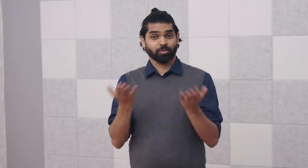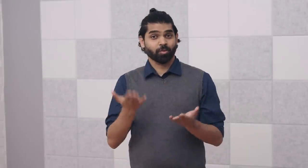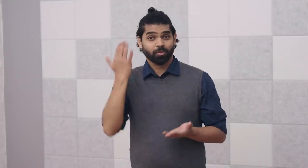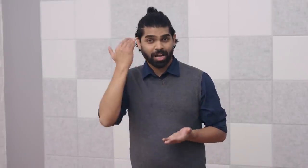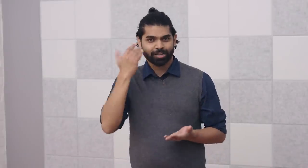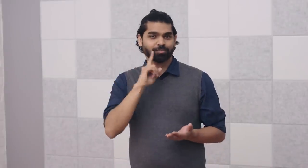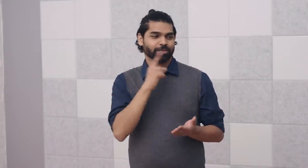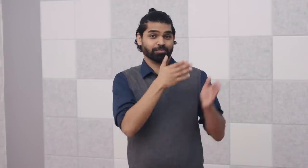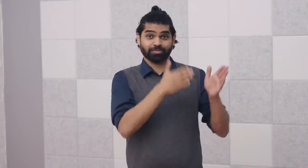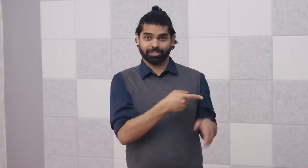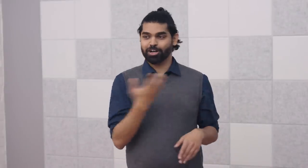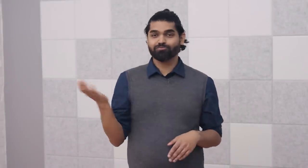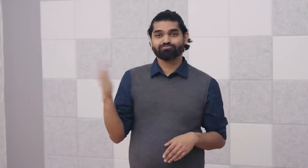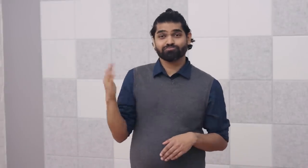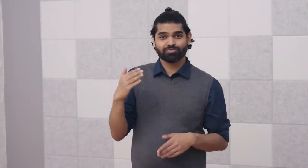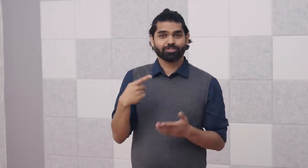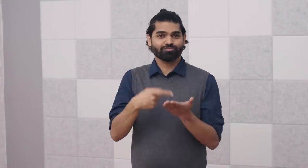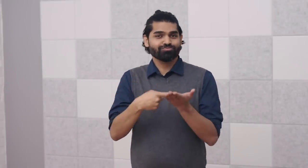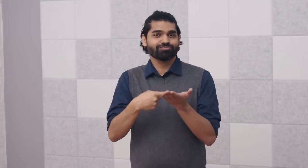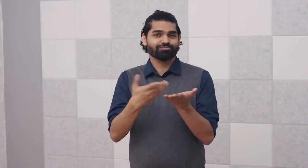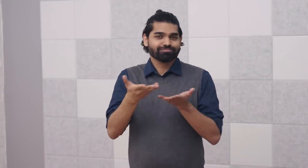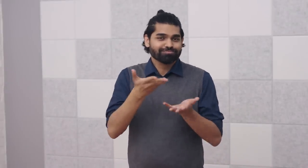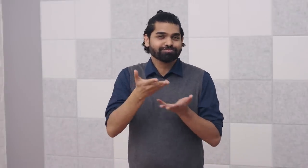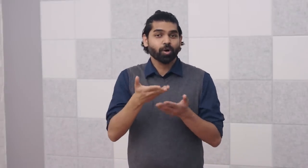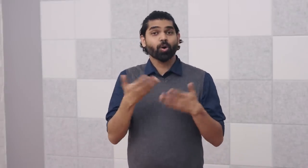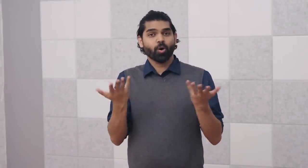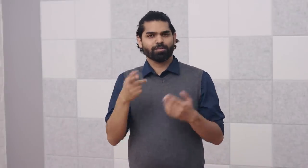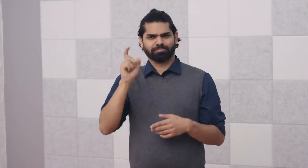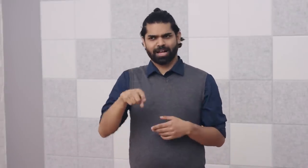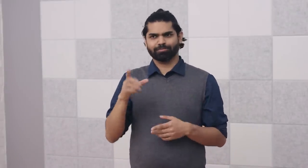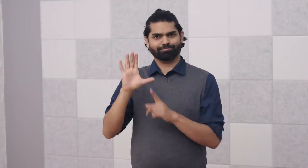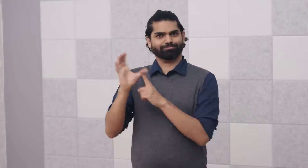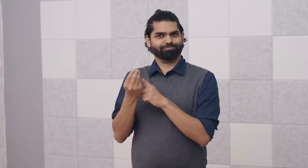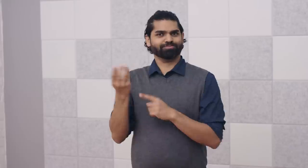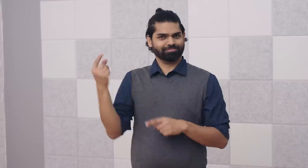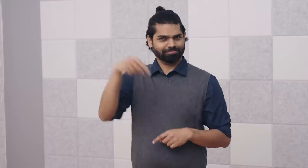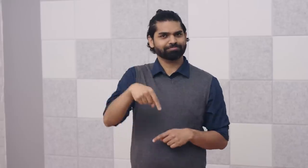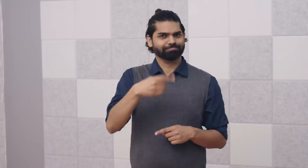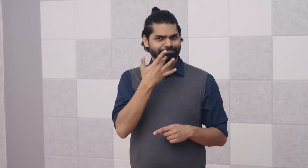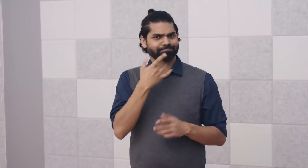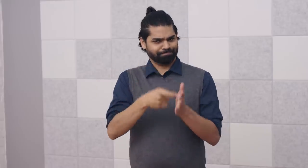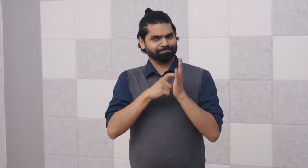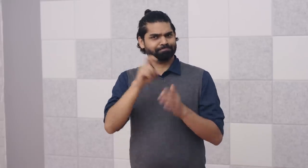Expectations and preferences for family member involvement in medical care may vary based on culture.